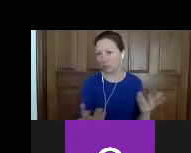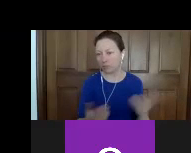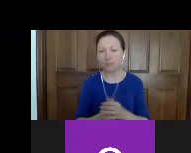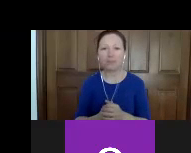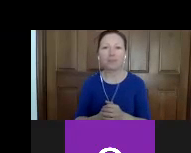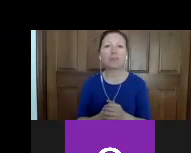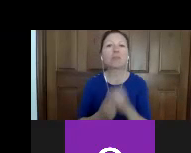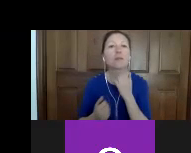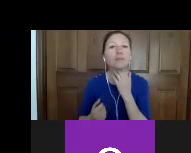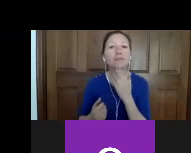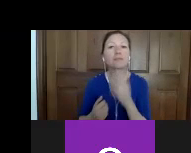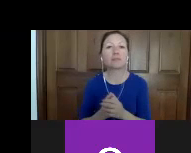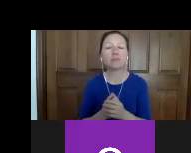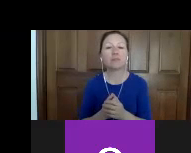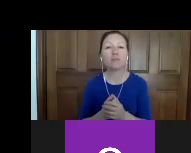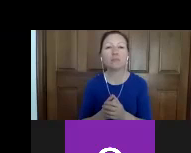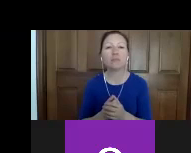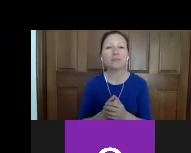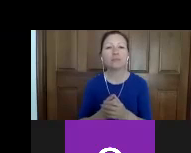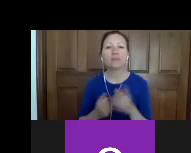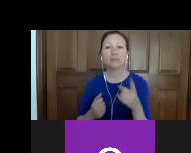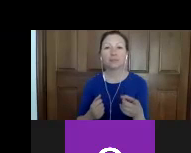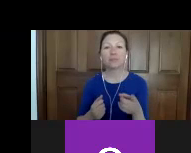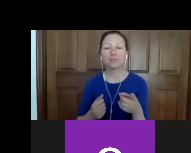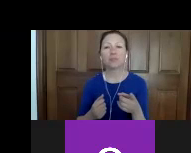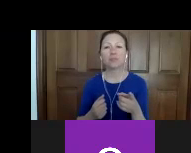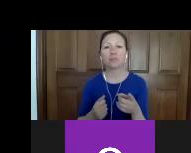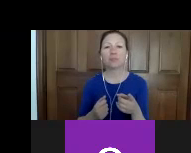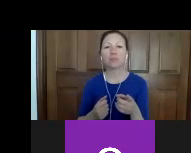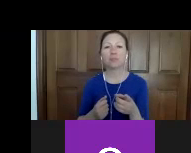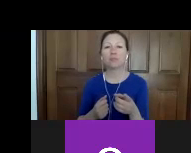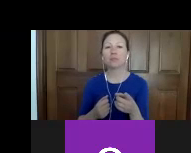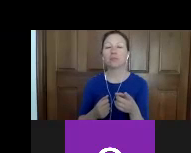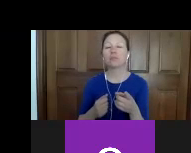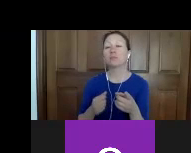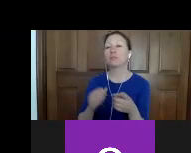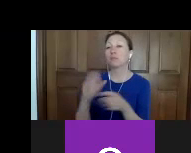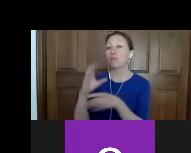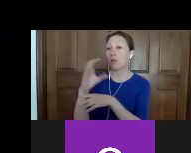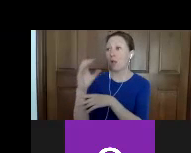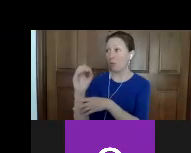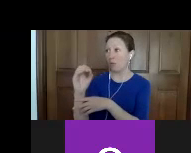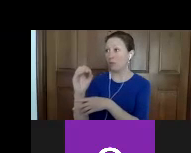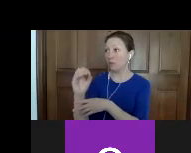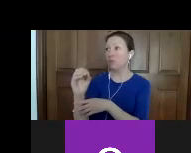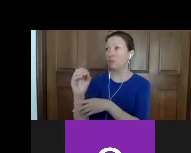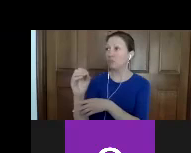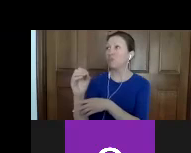by reasonable accommodations. So as I said, employers are allowed to negotiate accommodations.